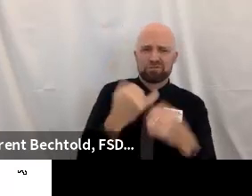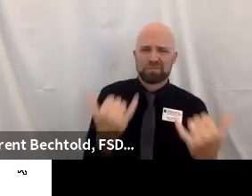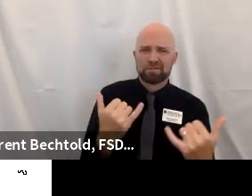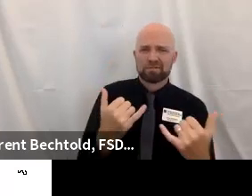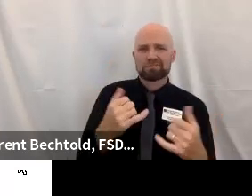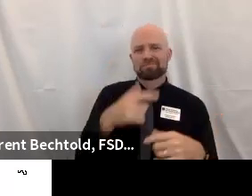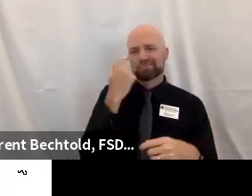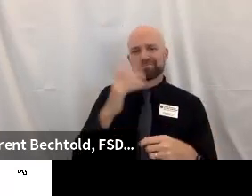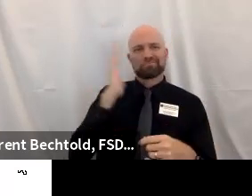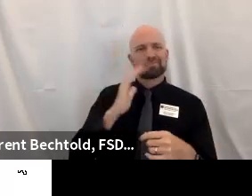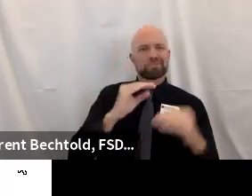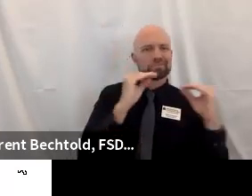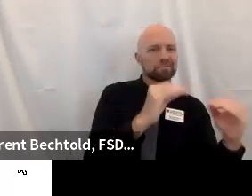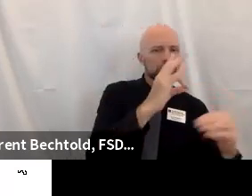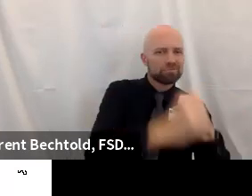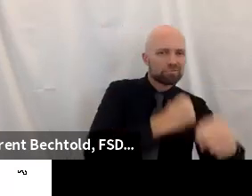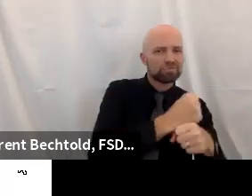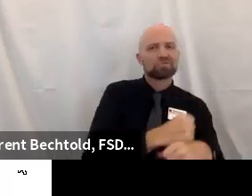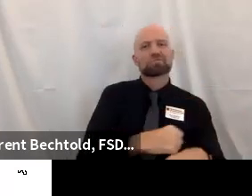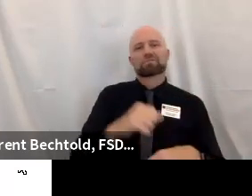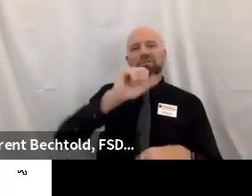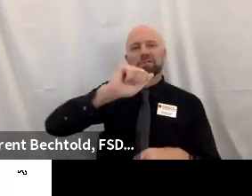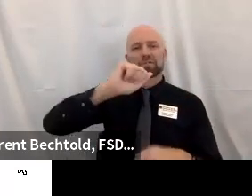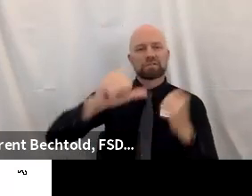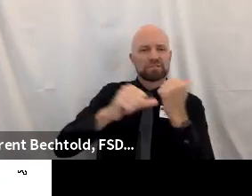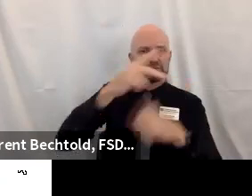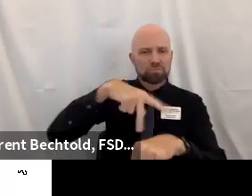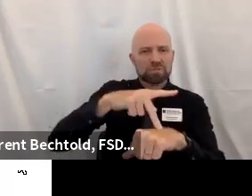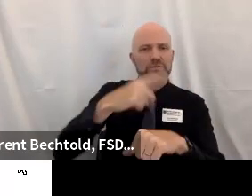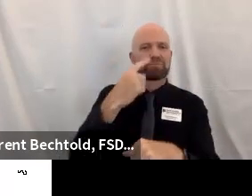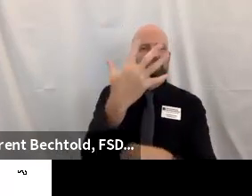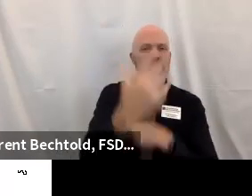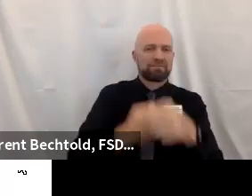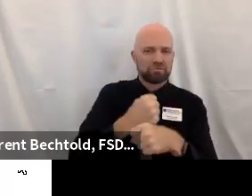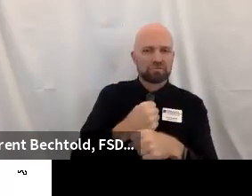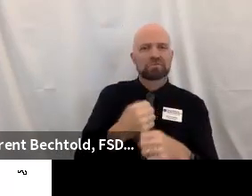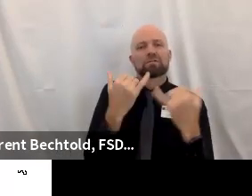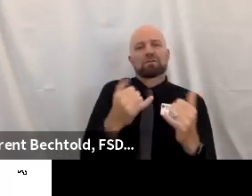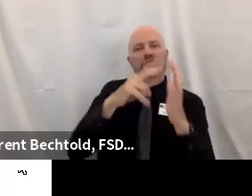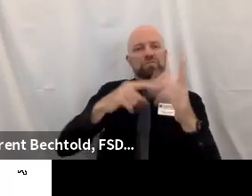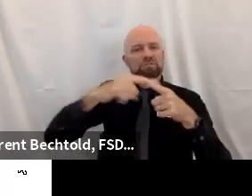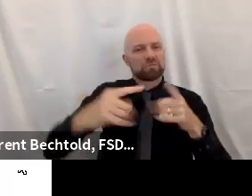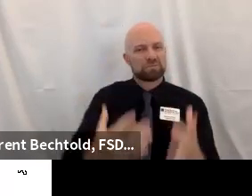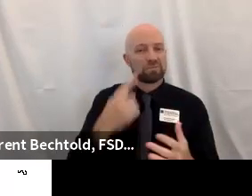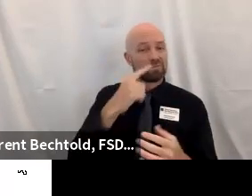For seven years now. I was a teacher for seven years at that point and I was assistant principal for five years,